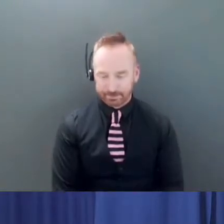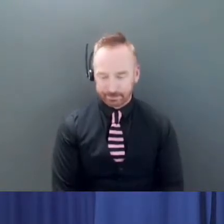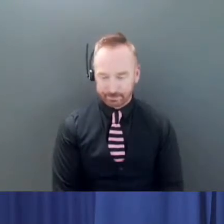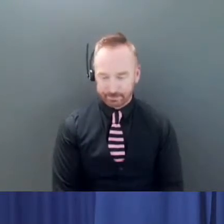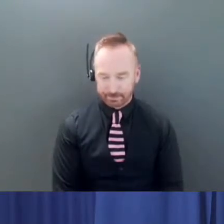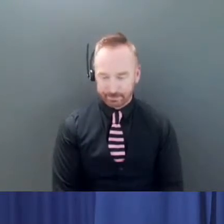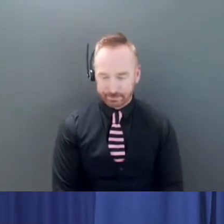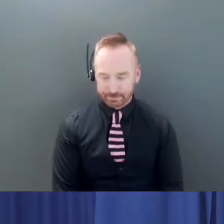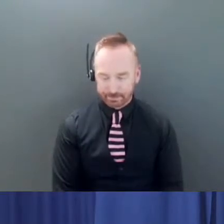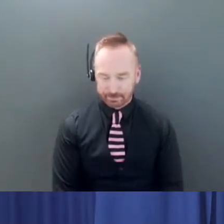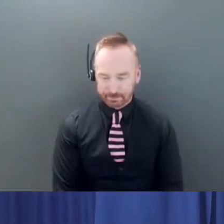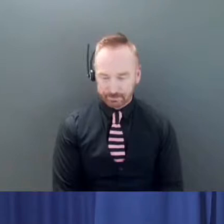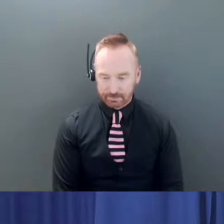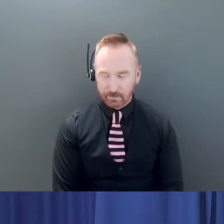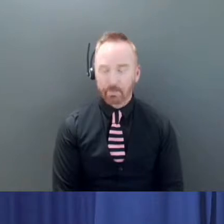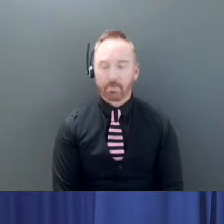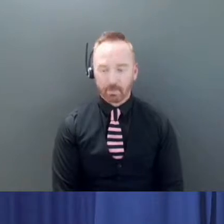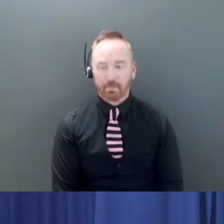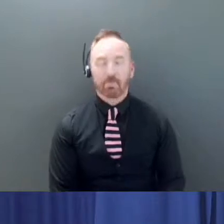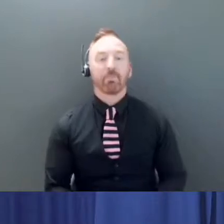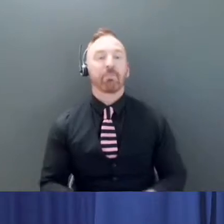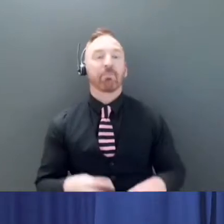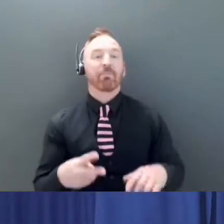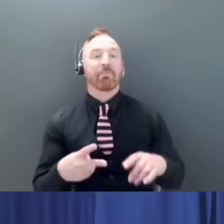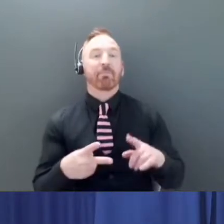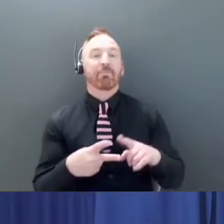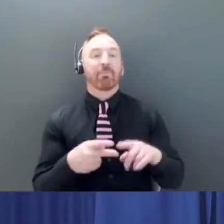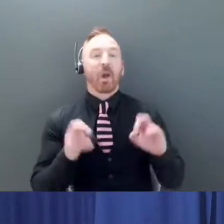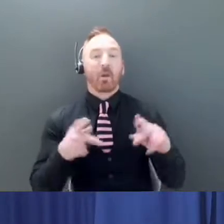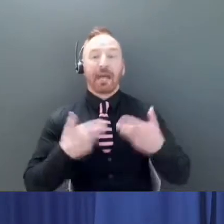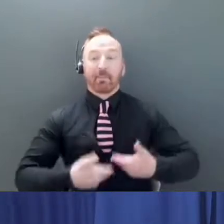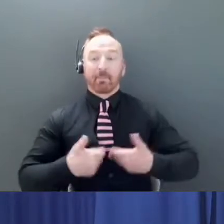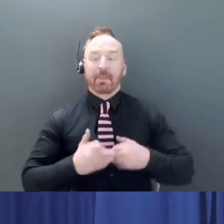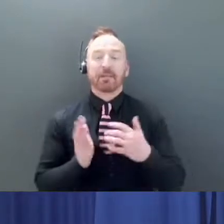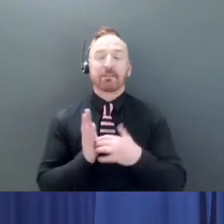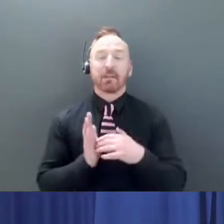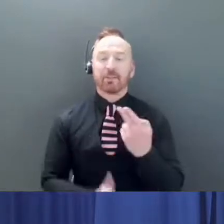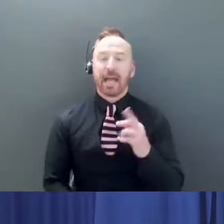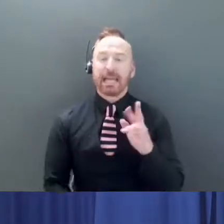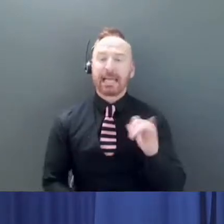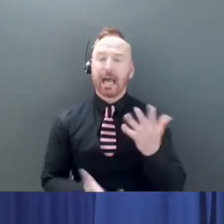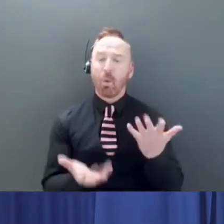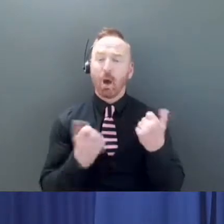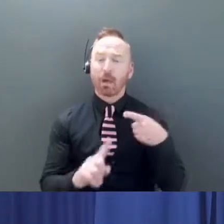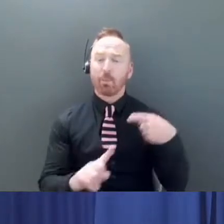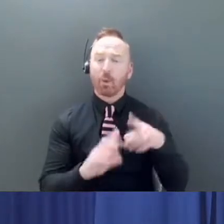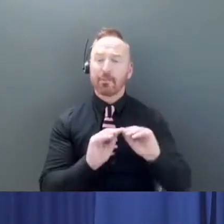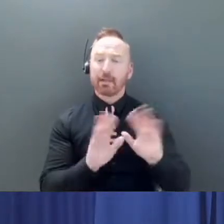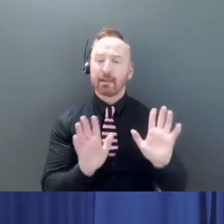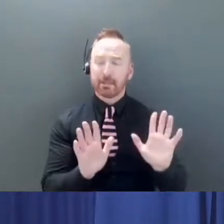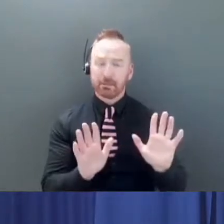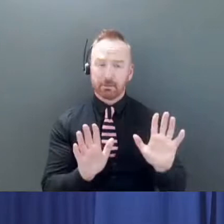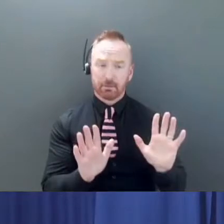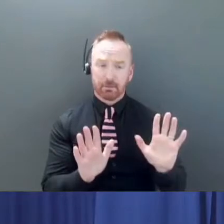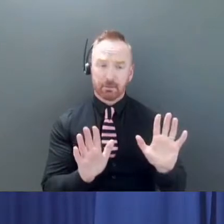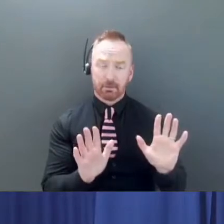Go ahead, please, chuck. Okay, okay. Here I am. Dr. Hanley, I just wanted to get a clarification first of all.